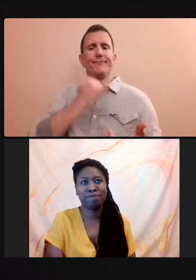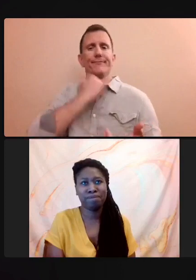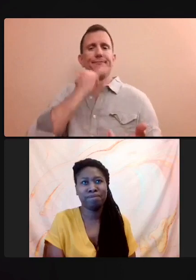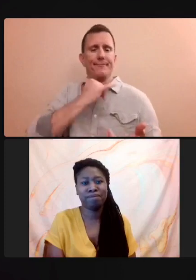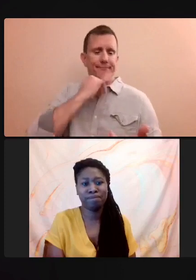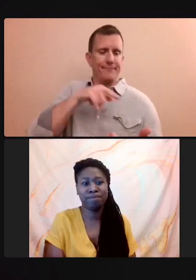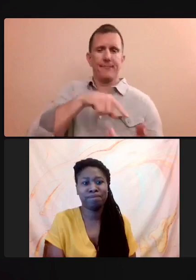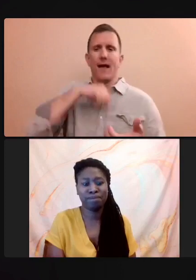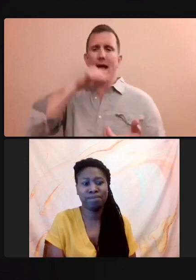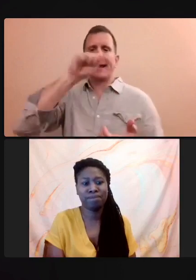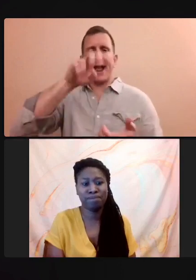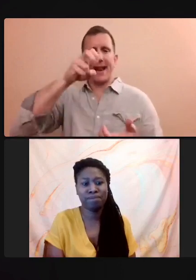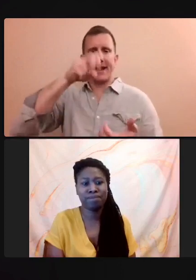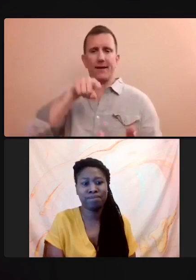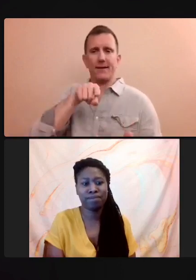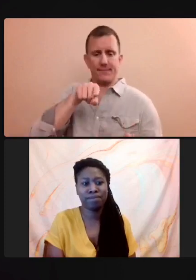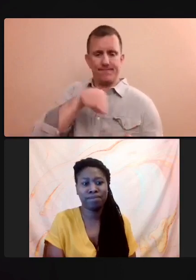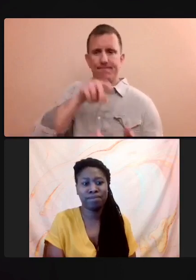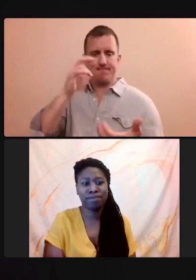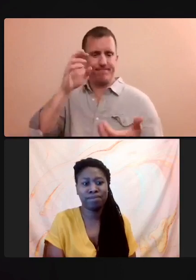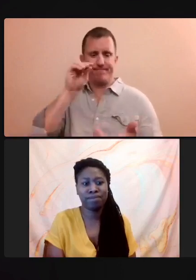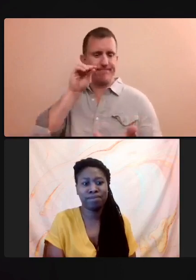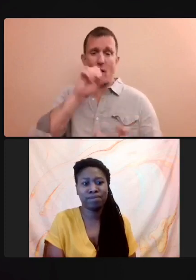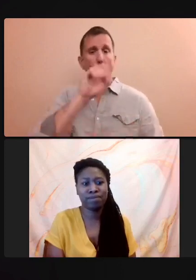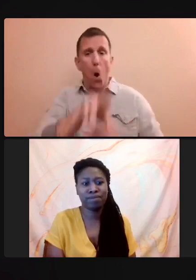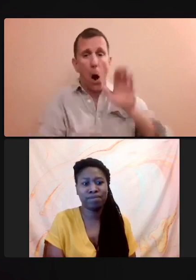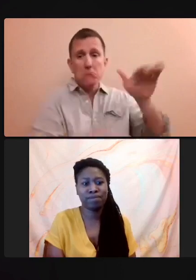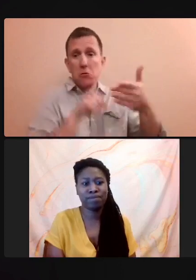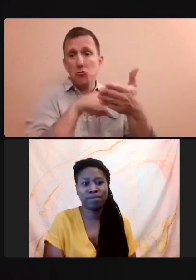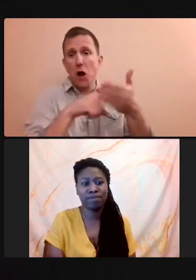if I'm at church and I have an interpreter with me and I'm a mentoring them,